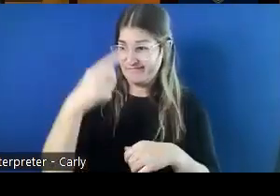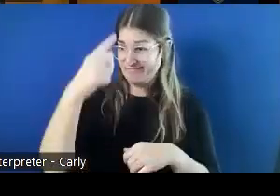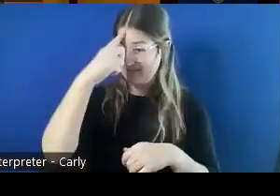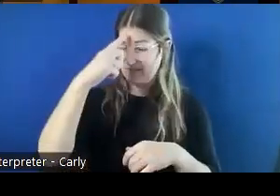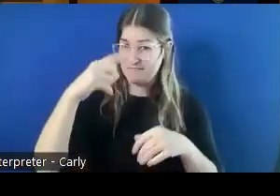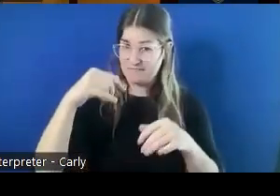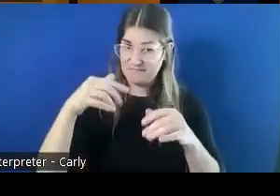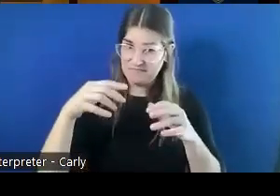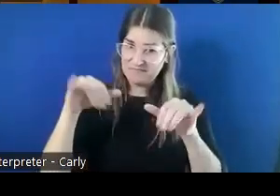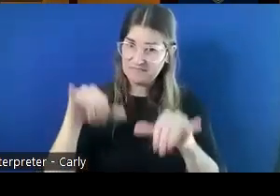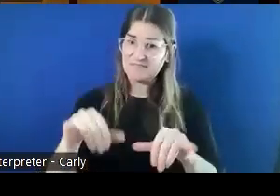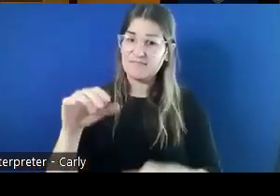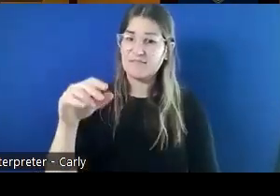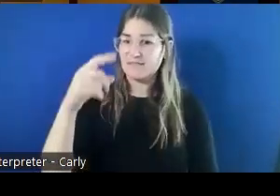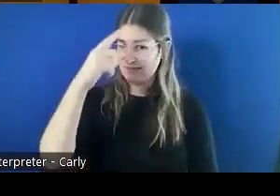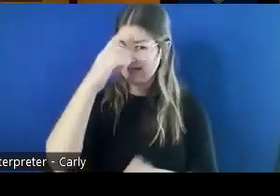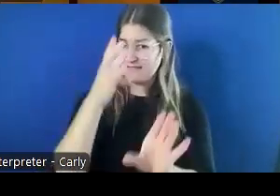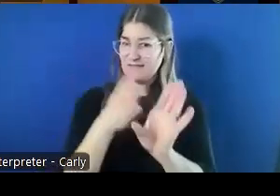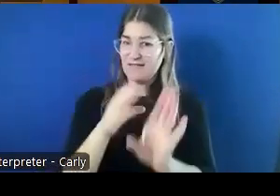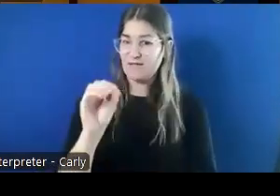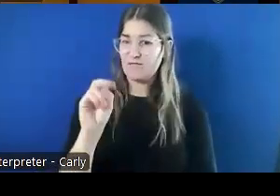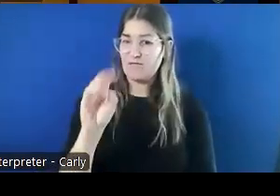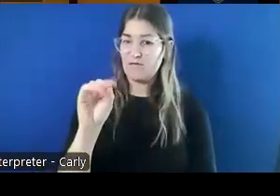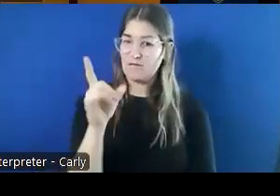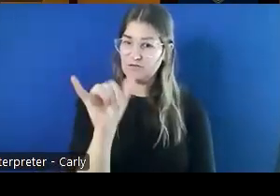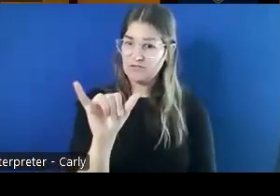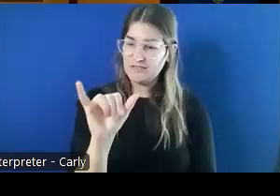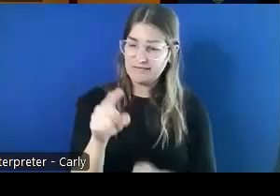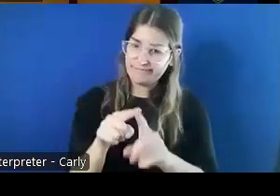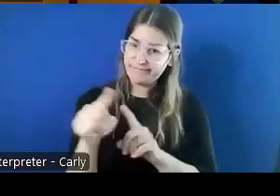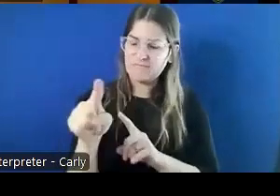like psychooncology area or are you thinking of investigating other types of like illness